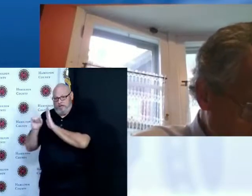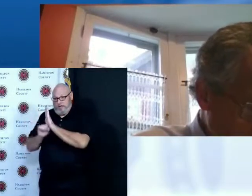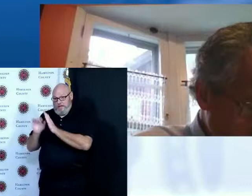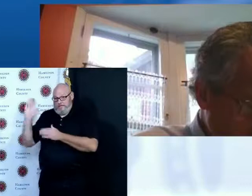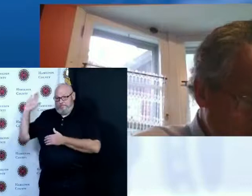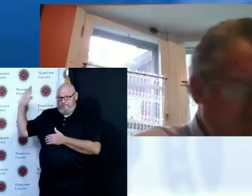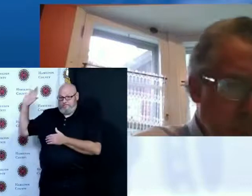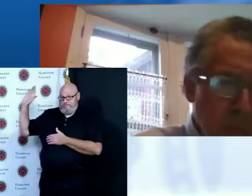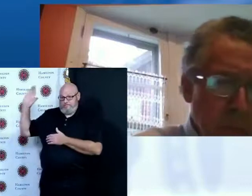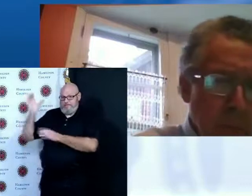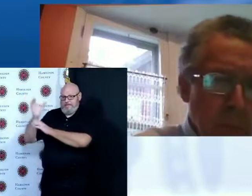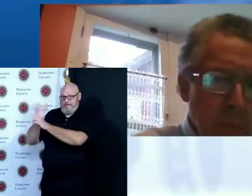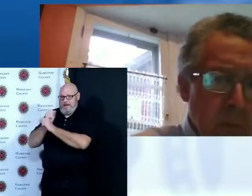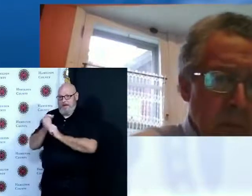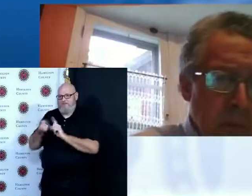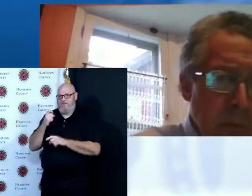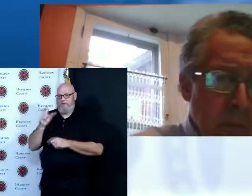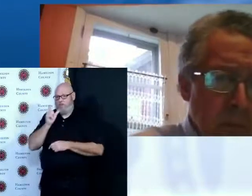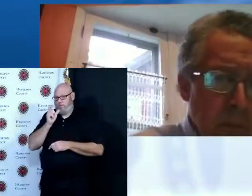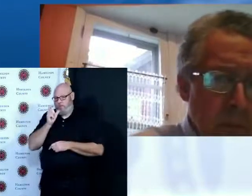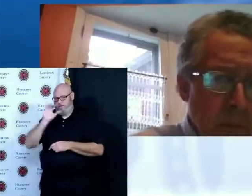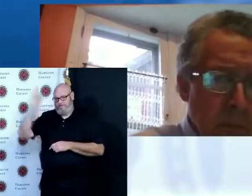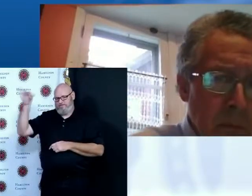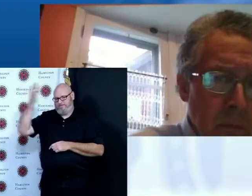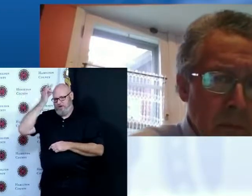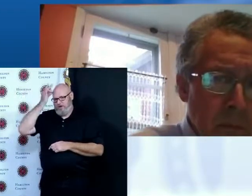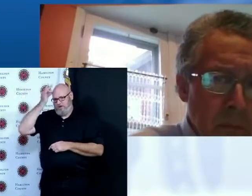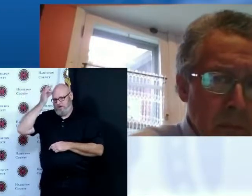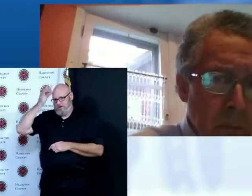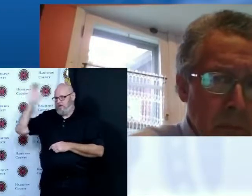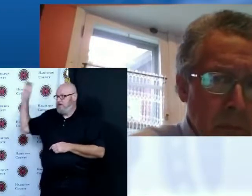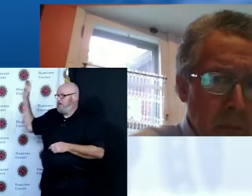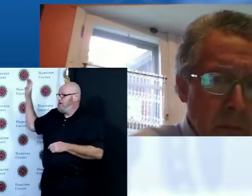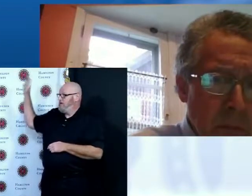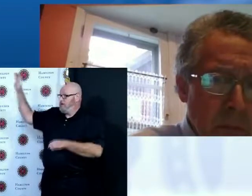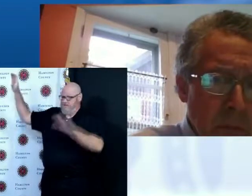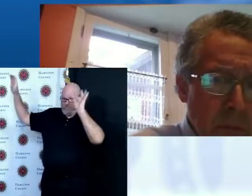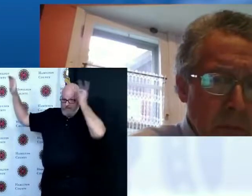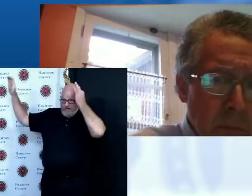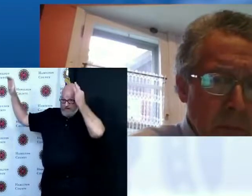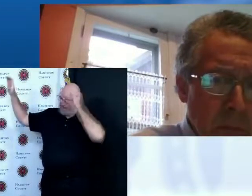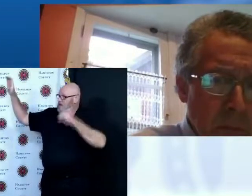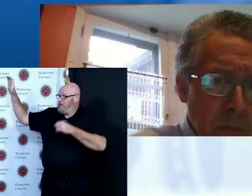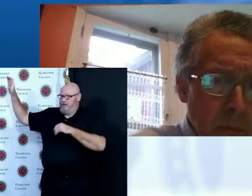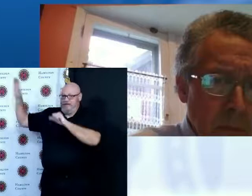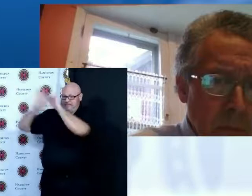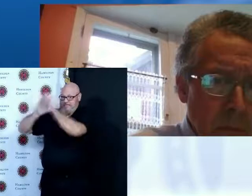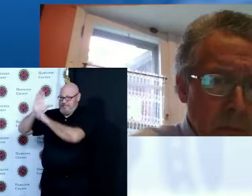think each week the priorities that Governor DeWine makes as he's assessing how many doses